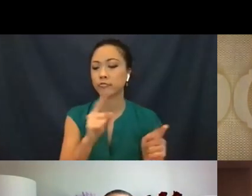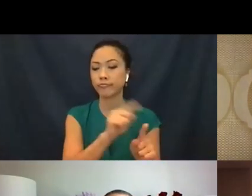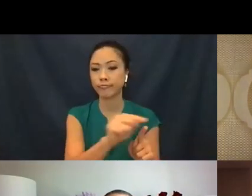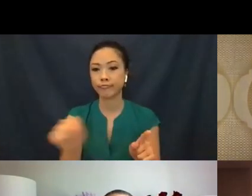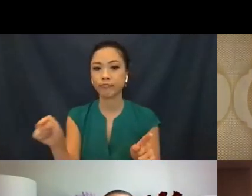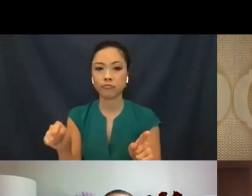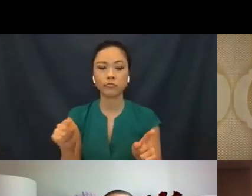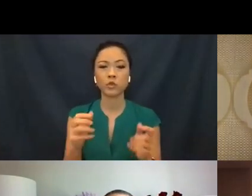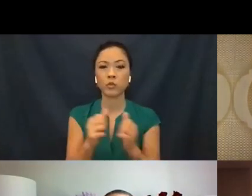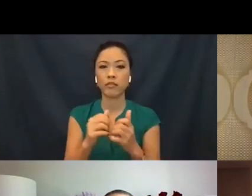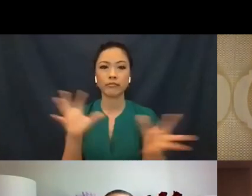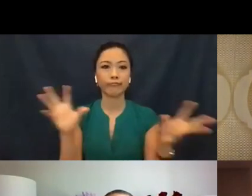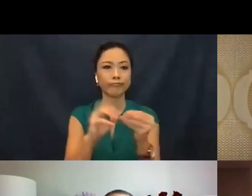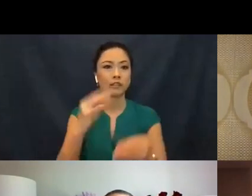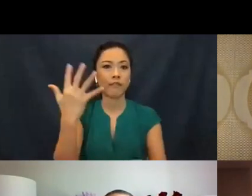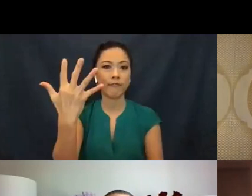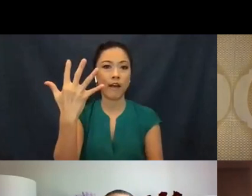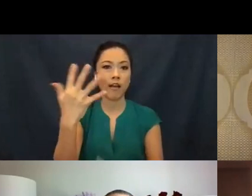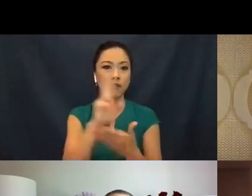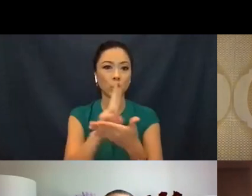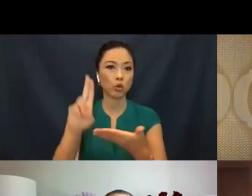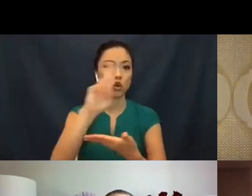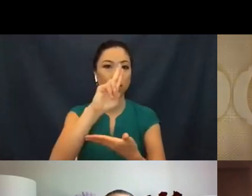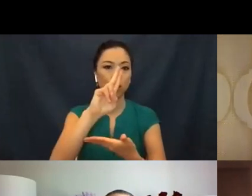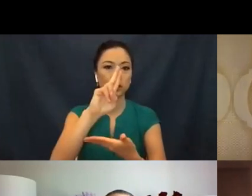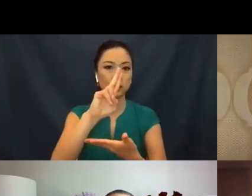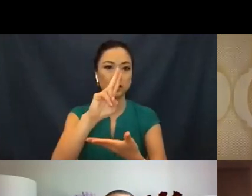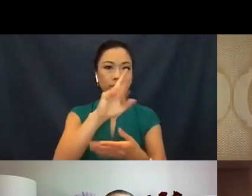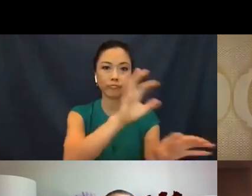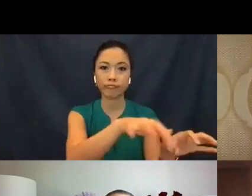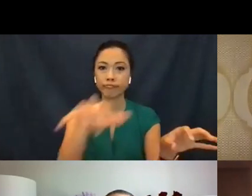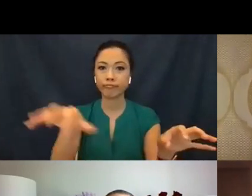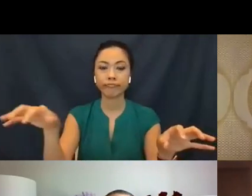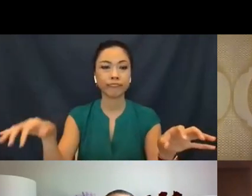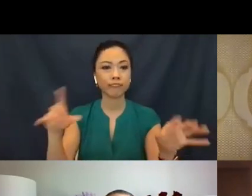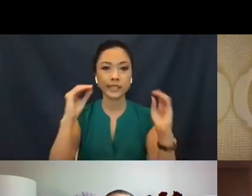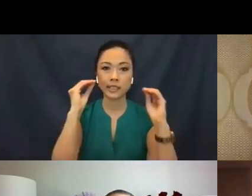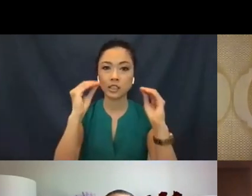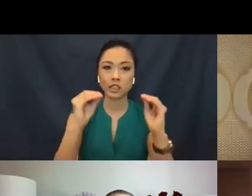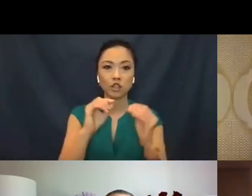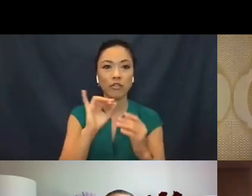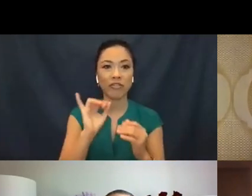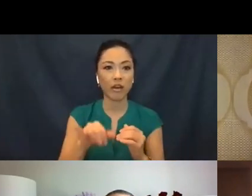subscribe to the service and teach that in that classrooms. Also,